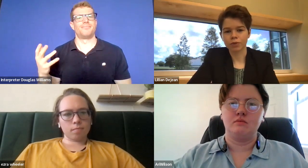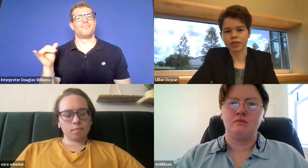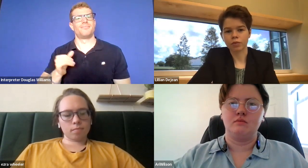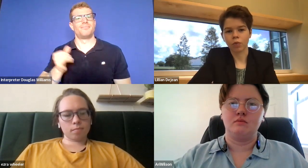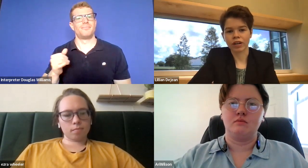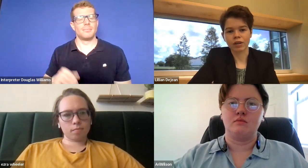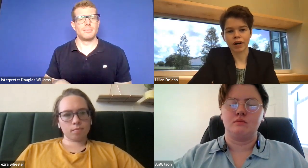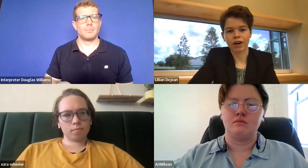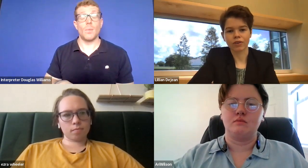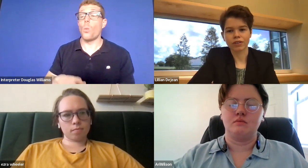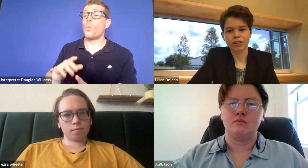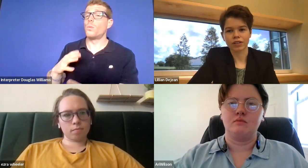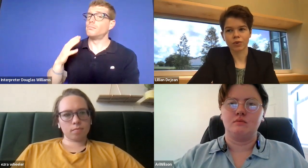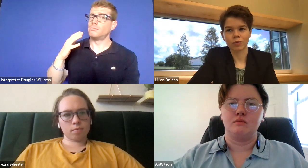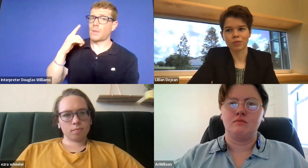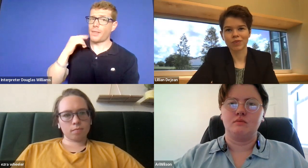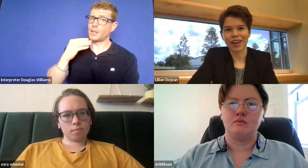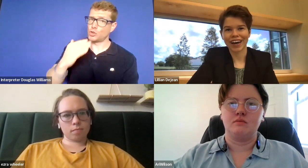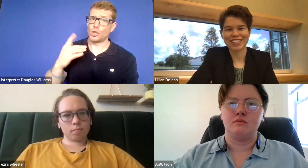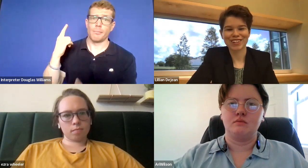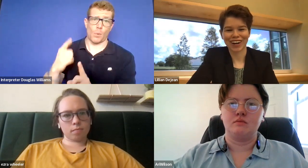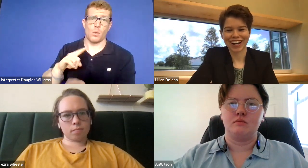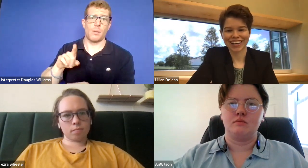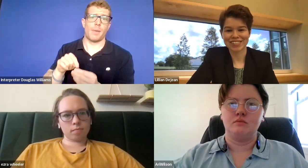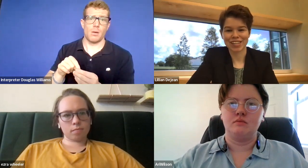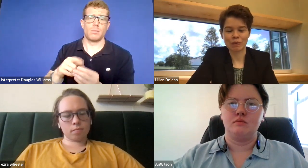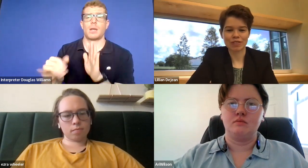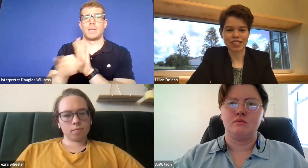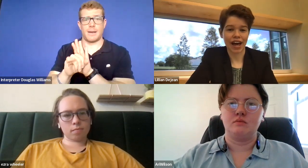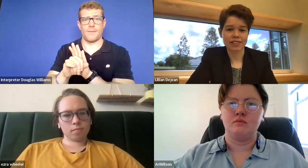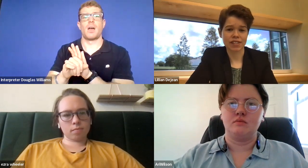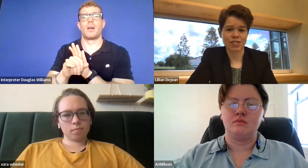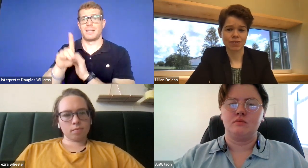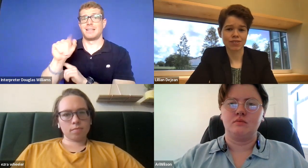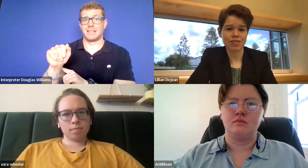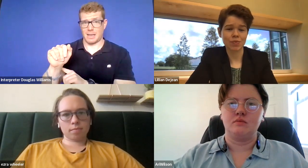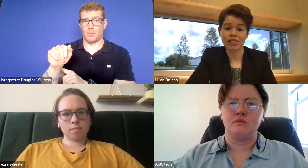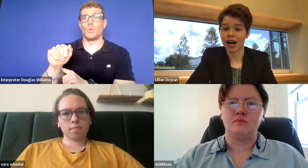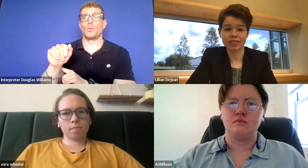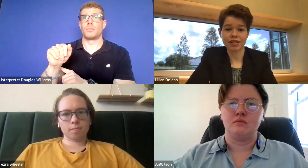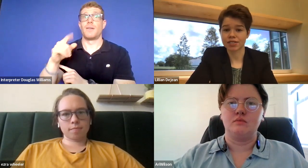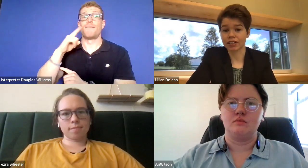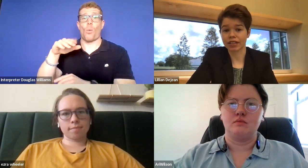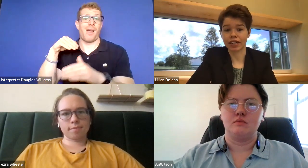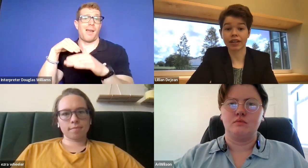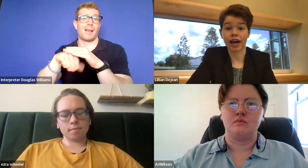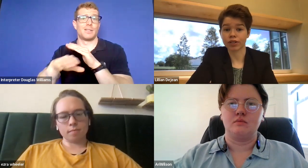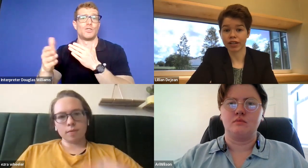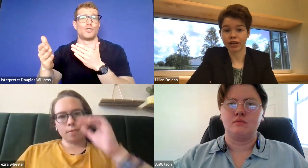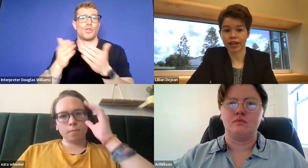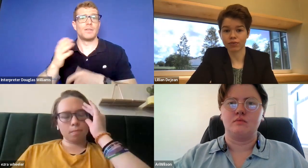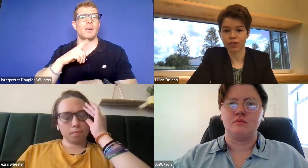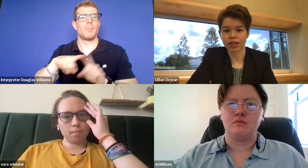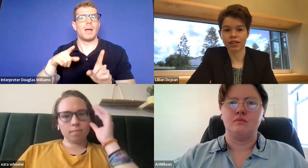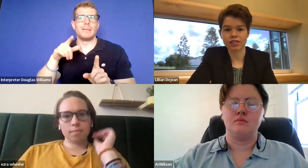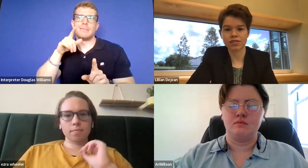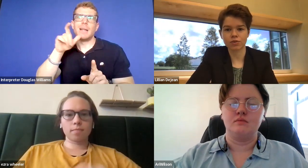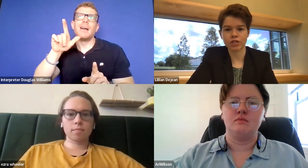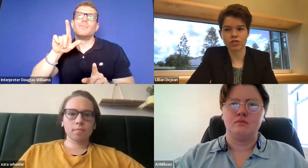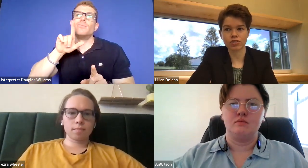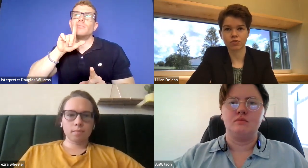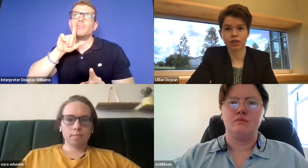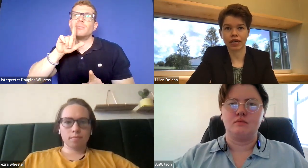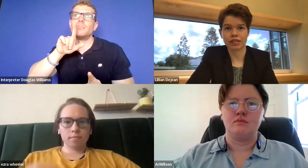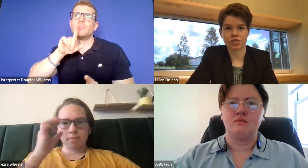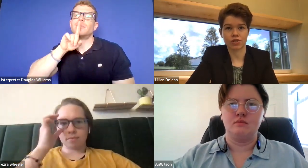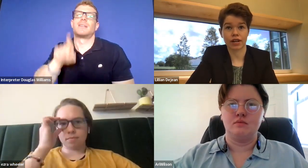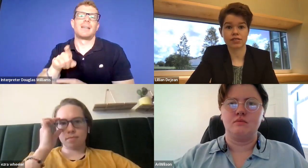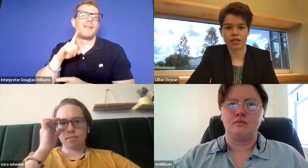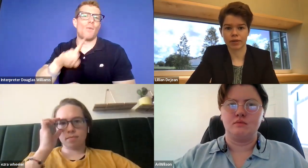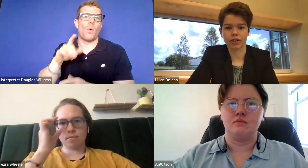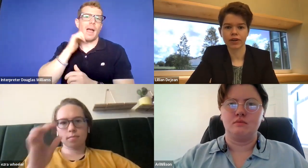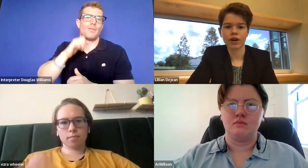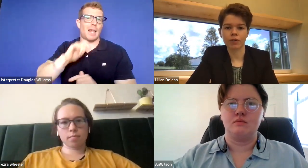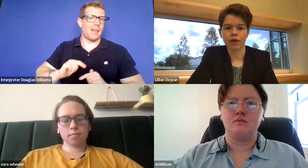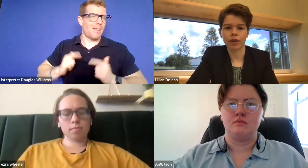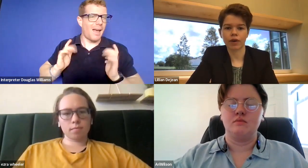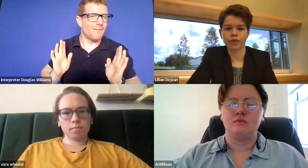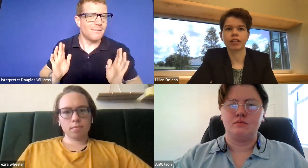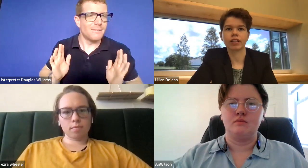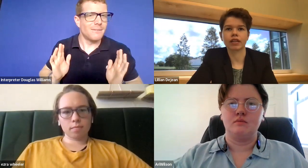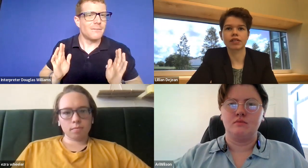You bring up a really good point about you know identifying as is able to access services, but not necessarily in everyday life. and it's so much related to that stigma around on disability.